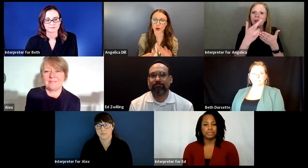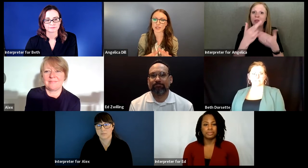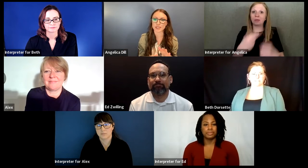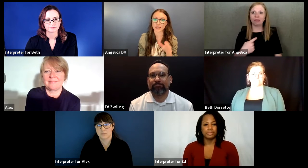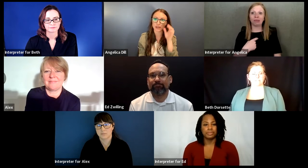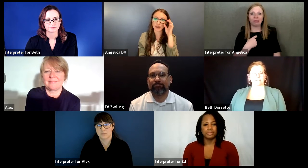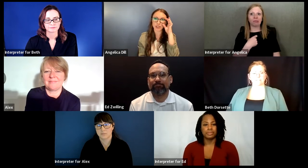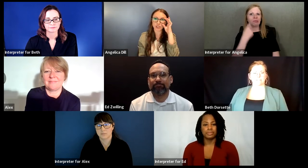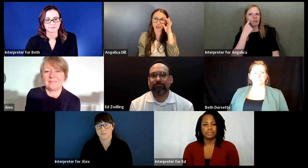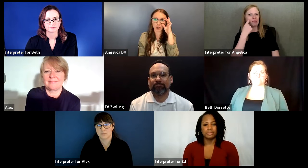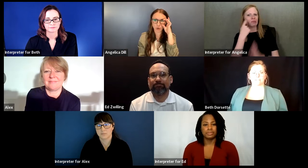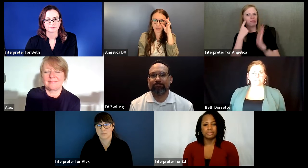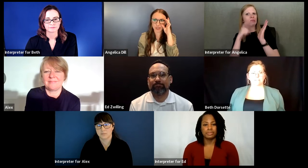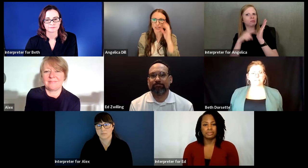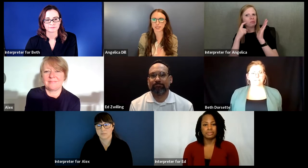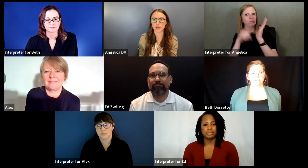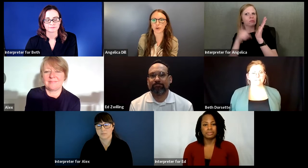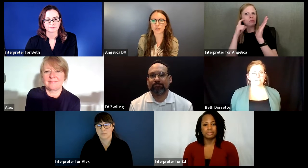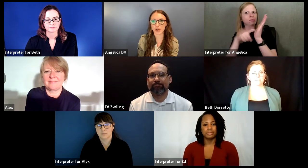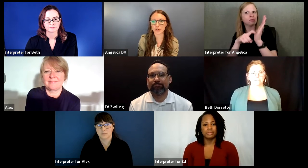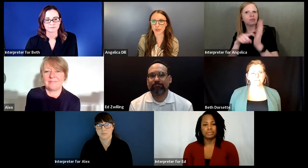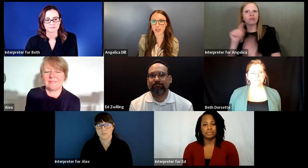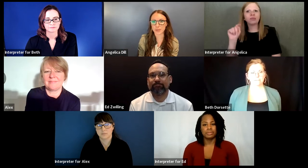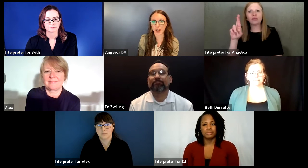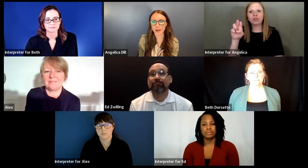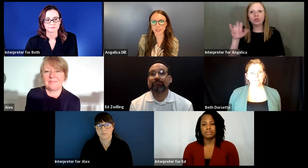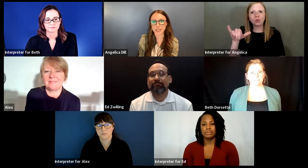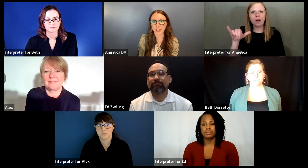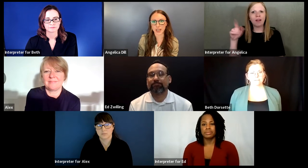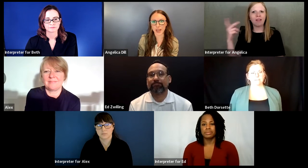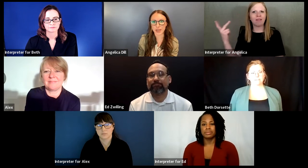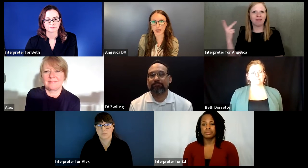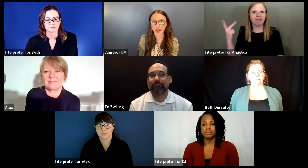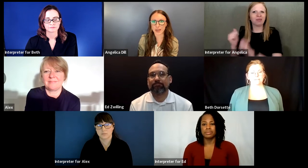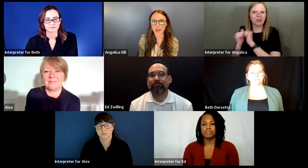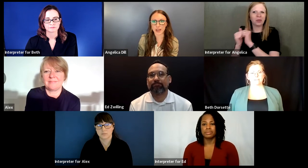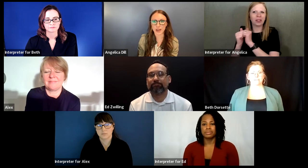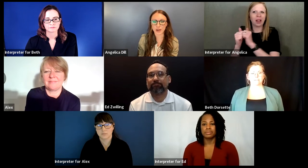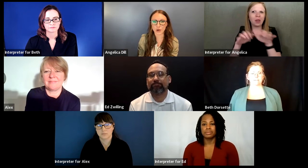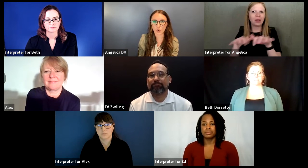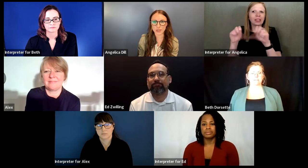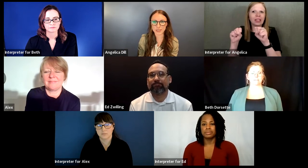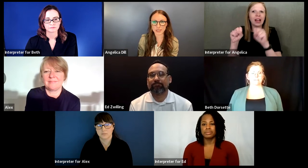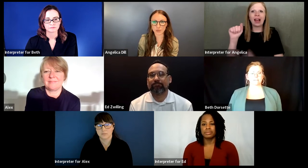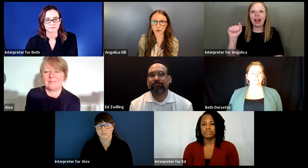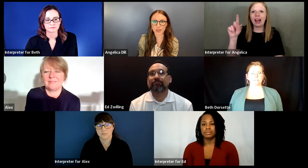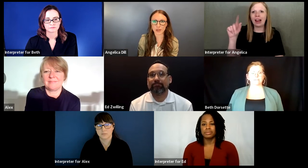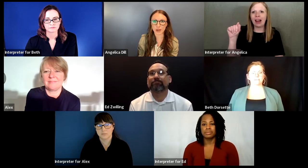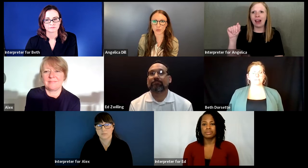across, Trey Gordon, he's the other co-founder, him and I are taking ADA courses at the moment.